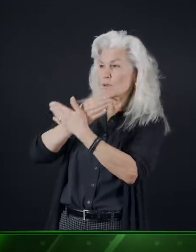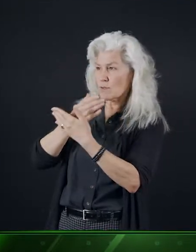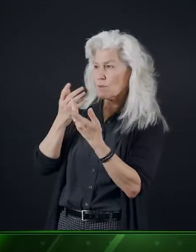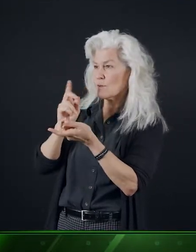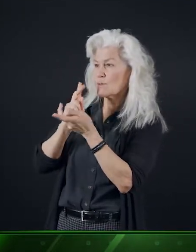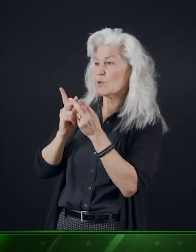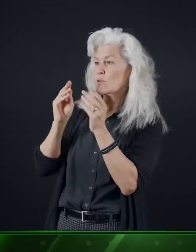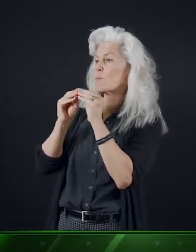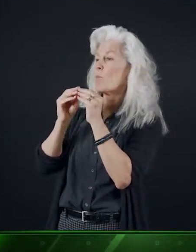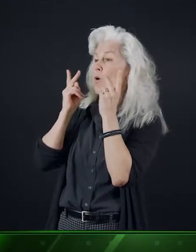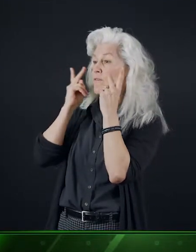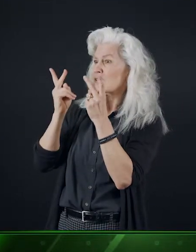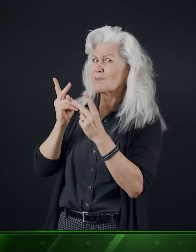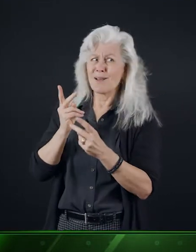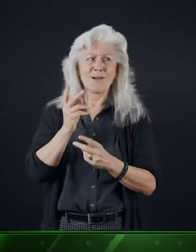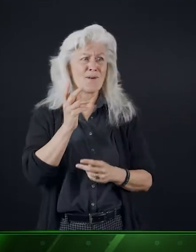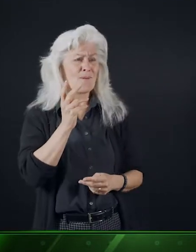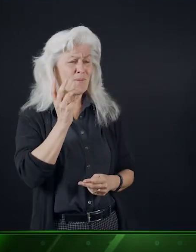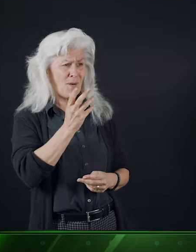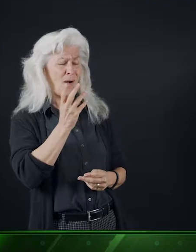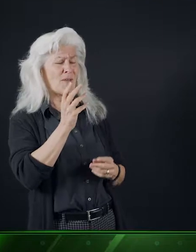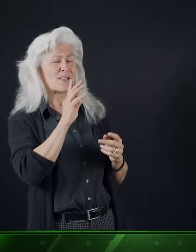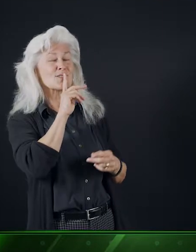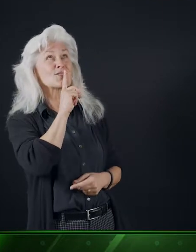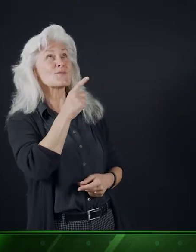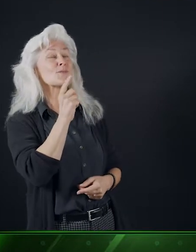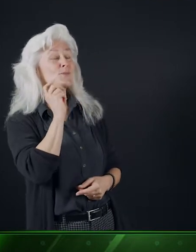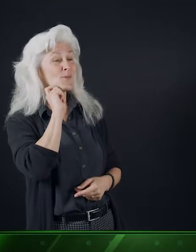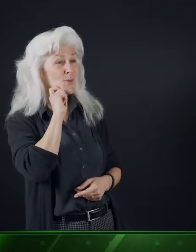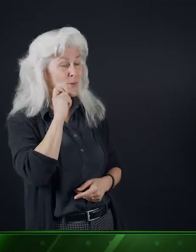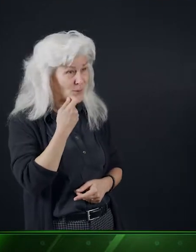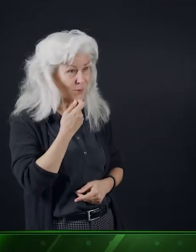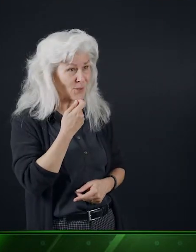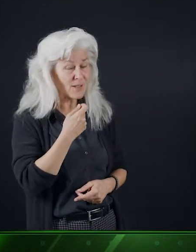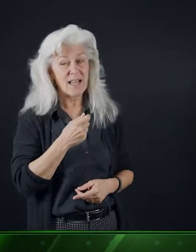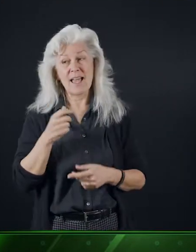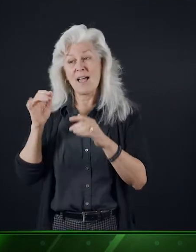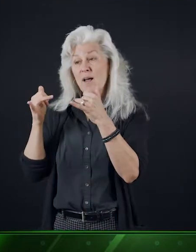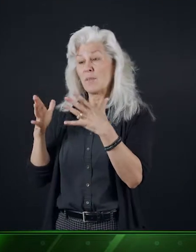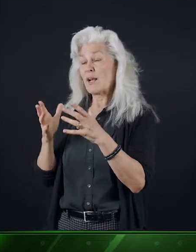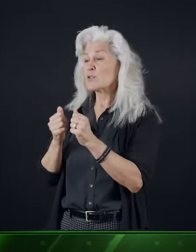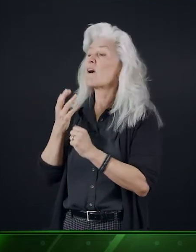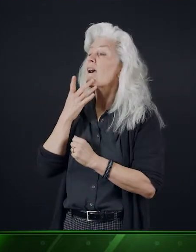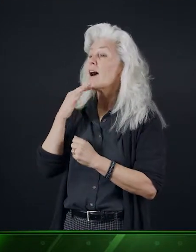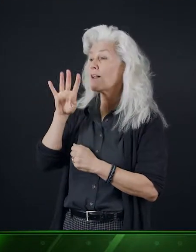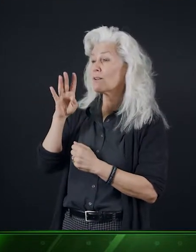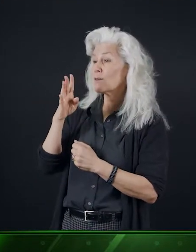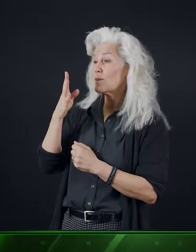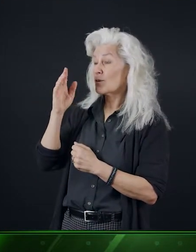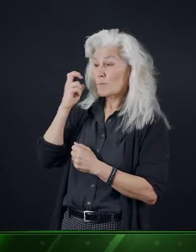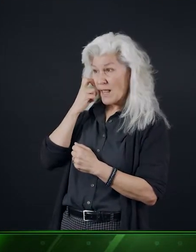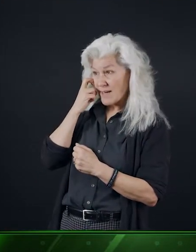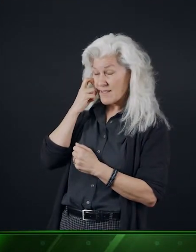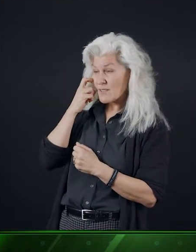That's super cool. And for players with color blindness, we've included the option of changing the friendly and enemy colors